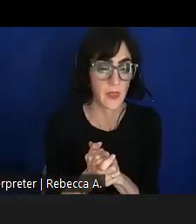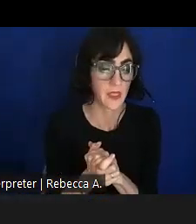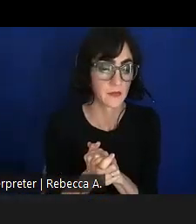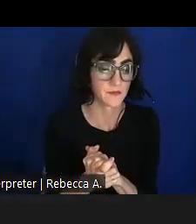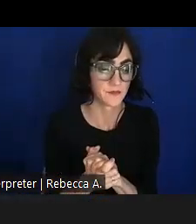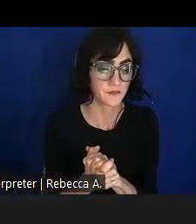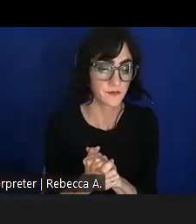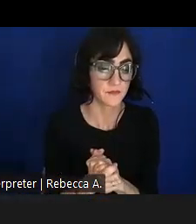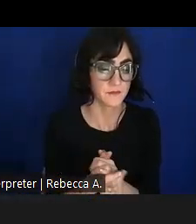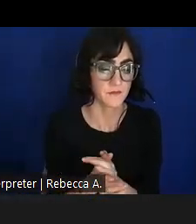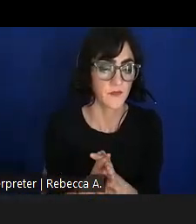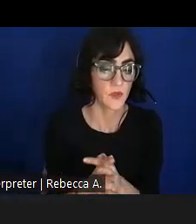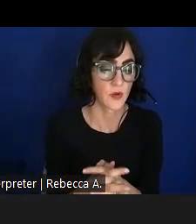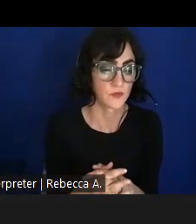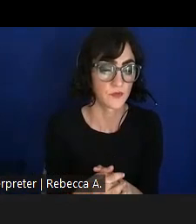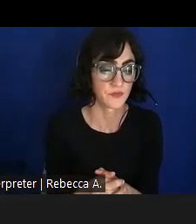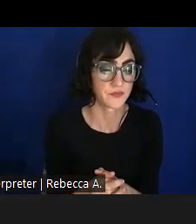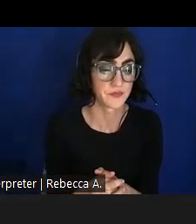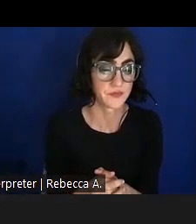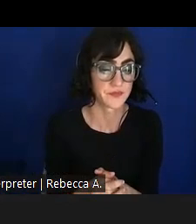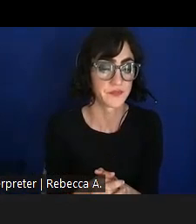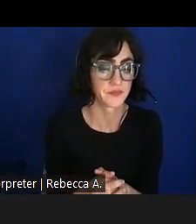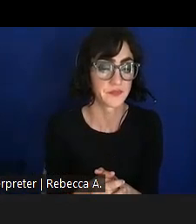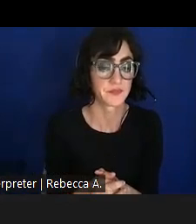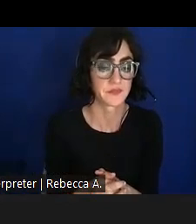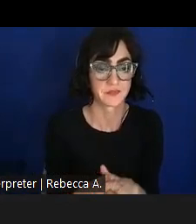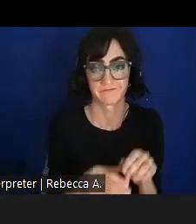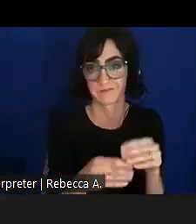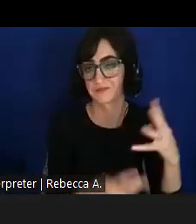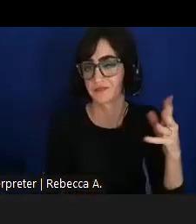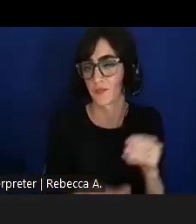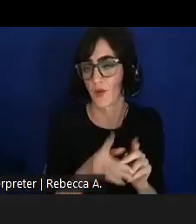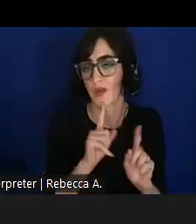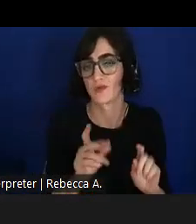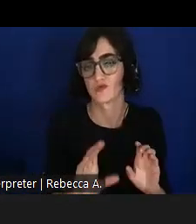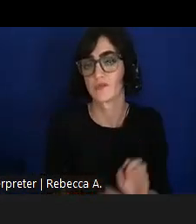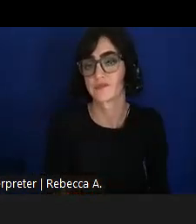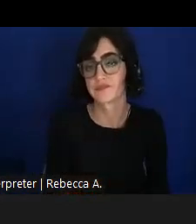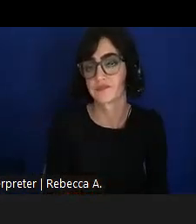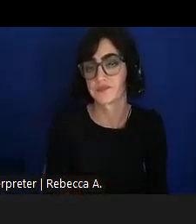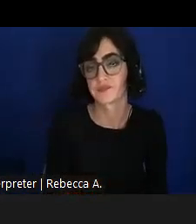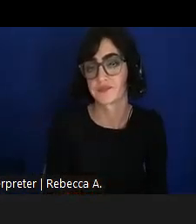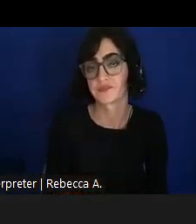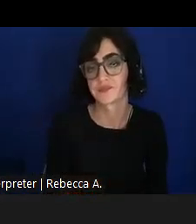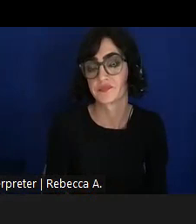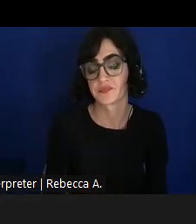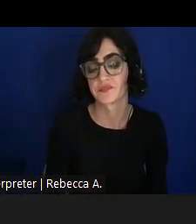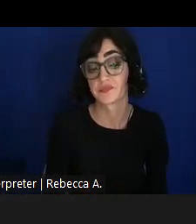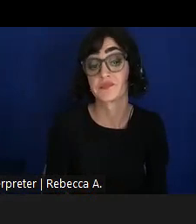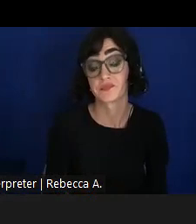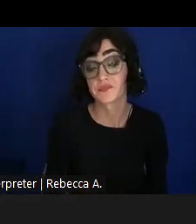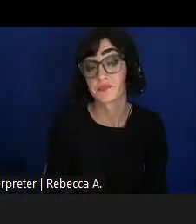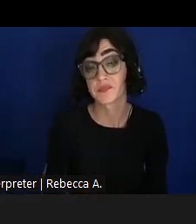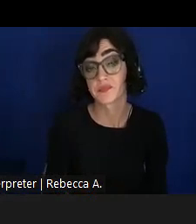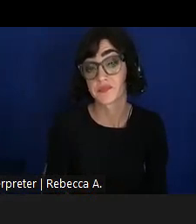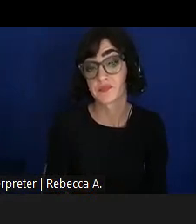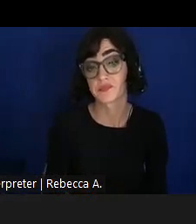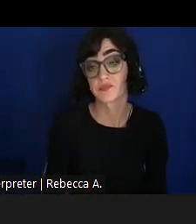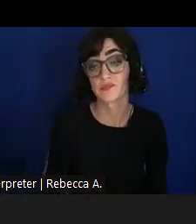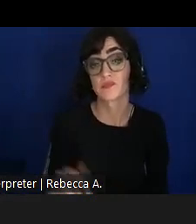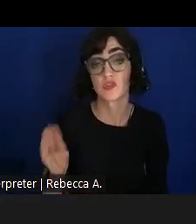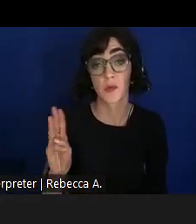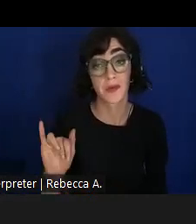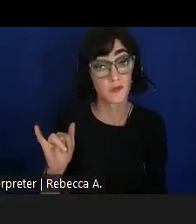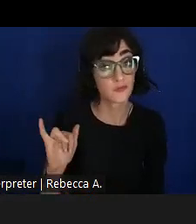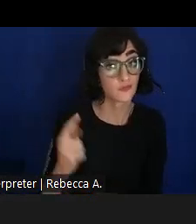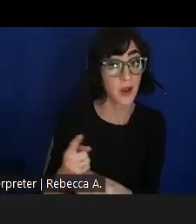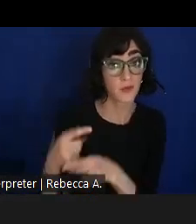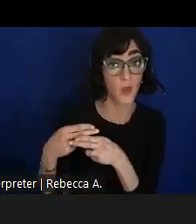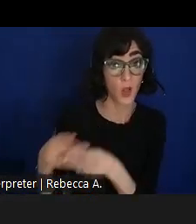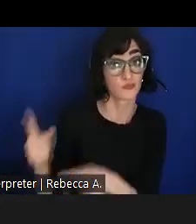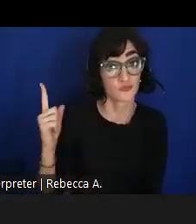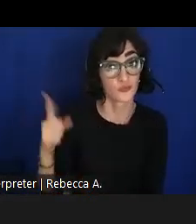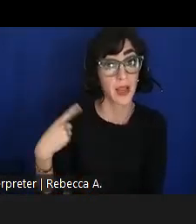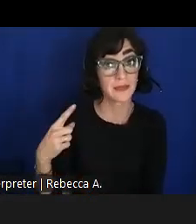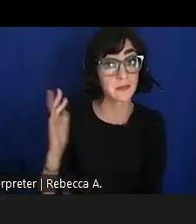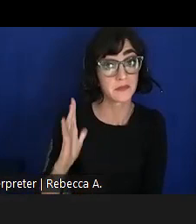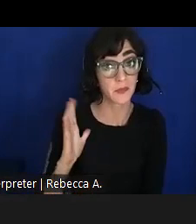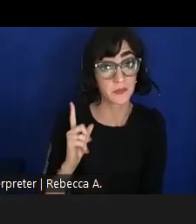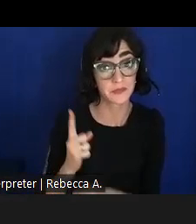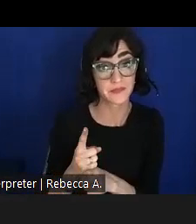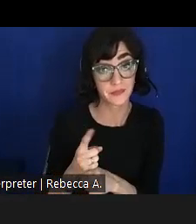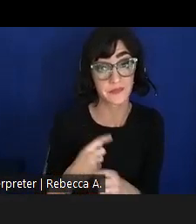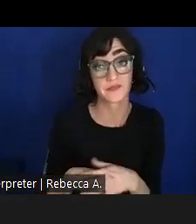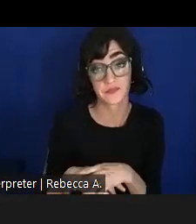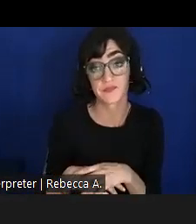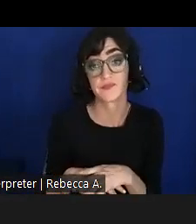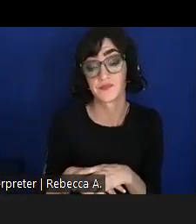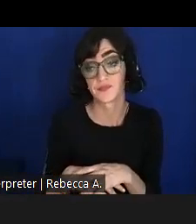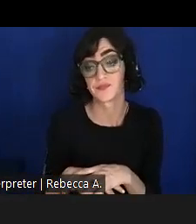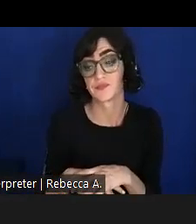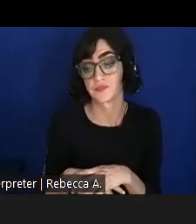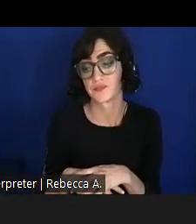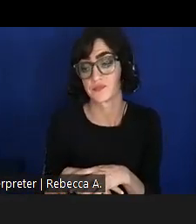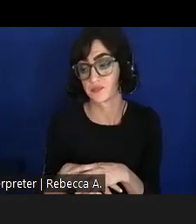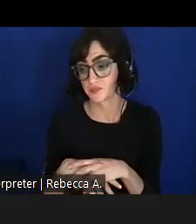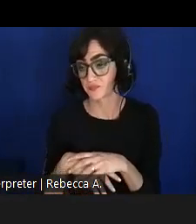yeah he's he's called her crazy before and we talked about that um as a form of mental